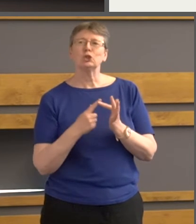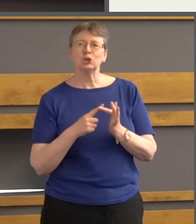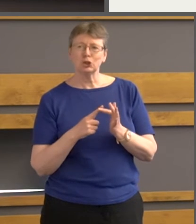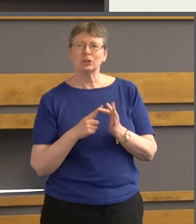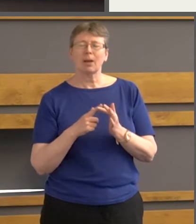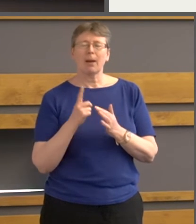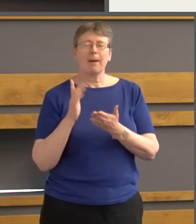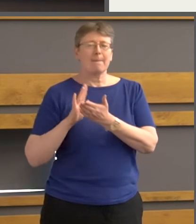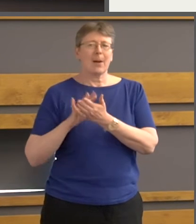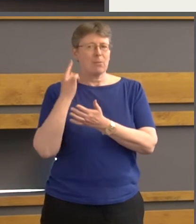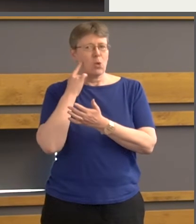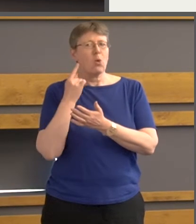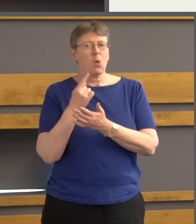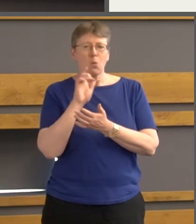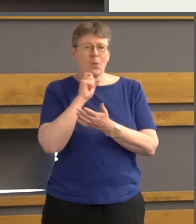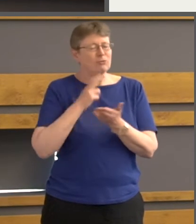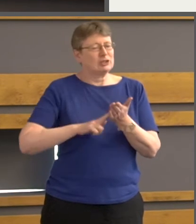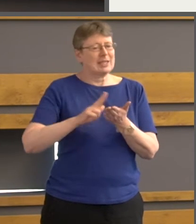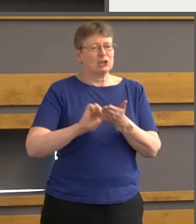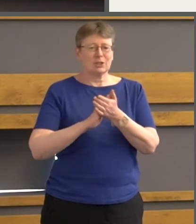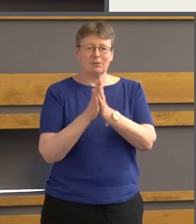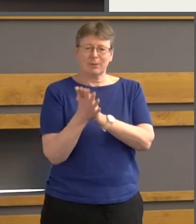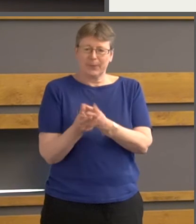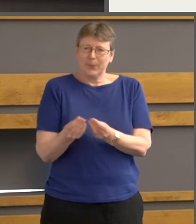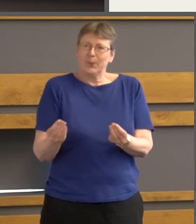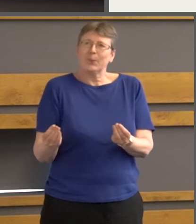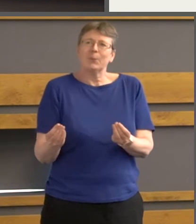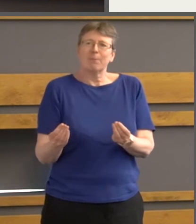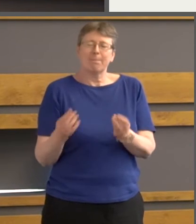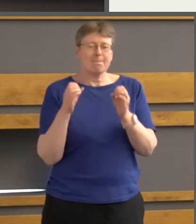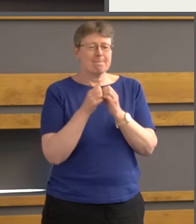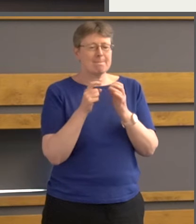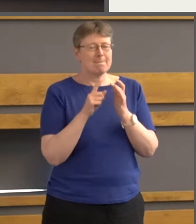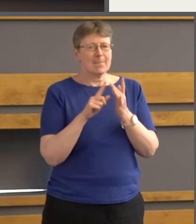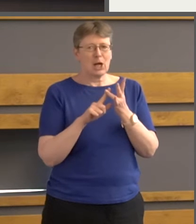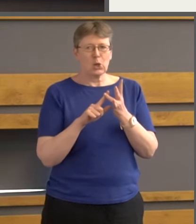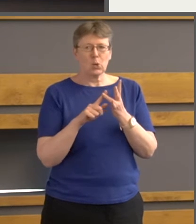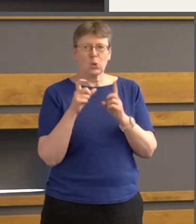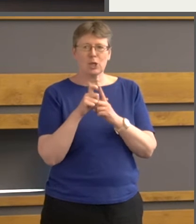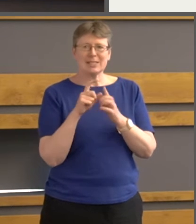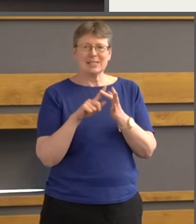She felt they could be, you know, they could be used and then replaced